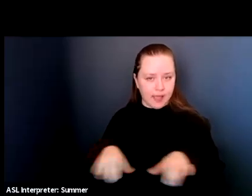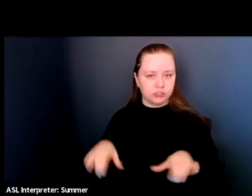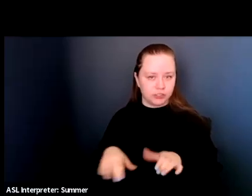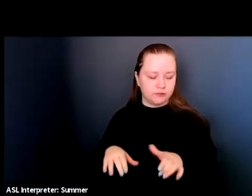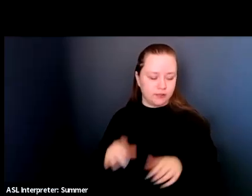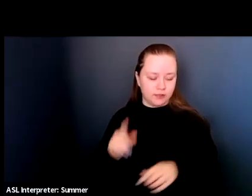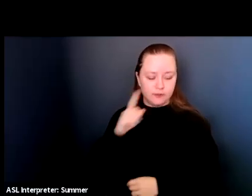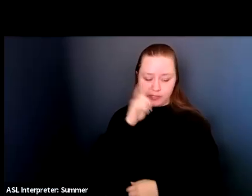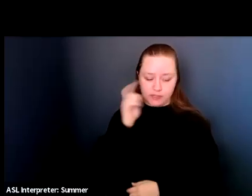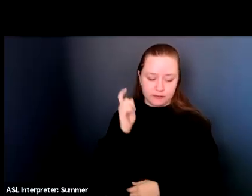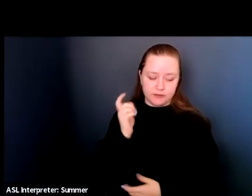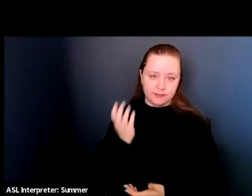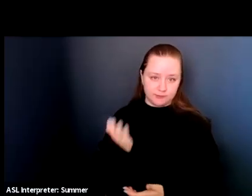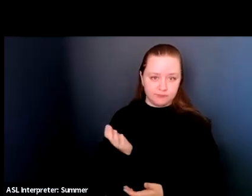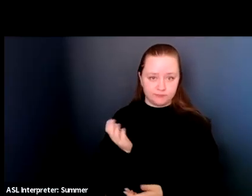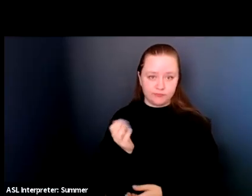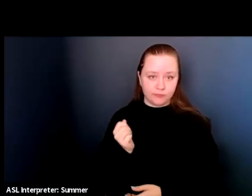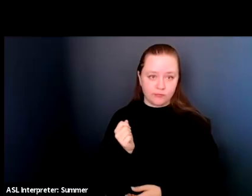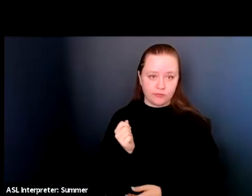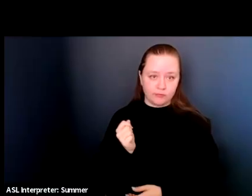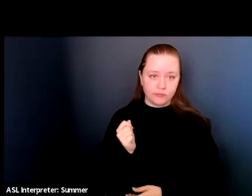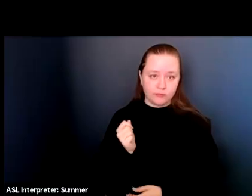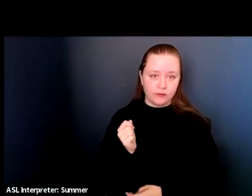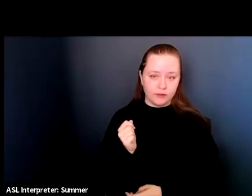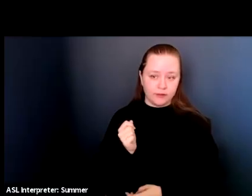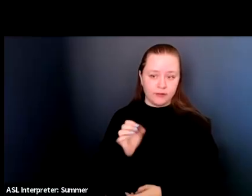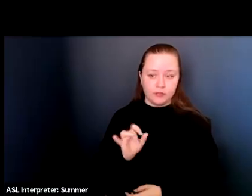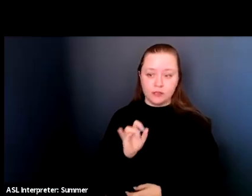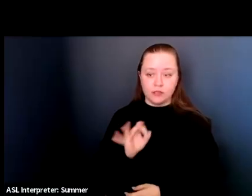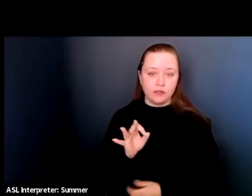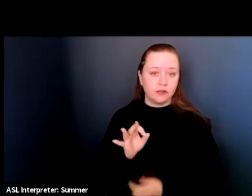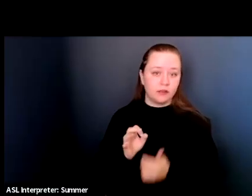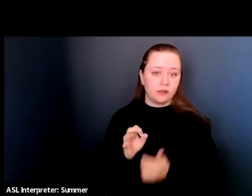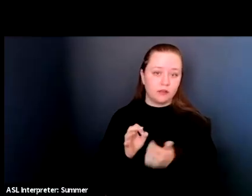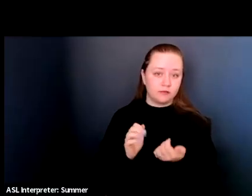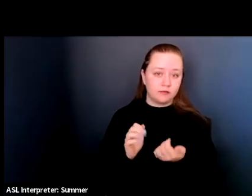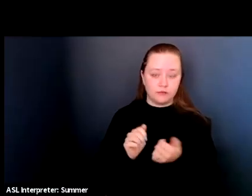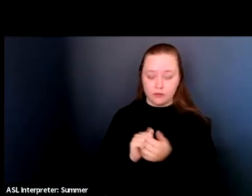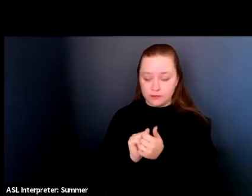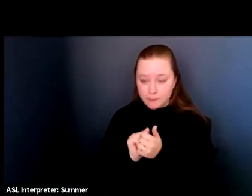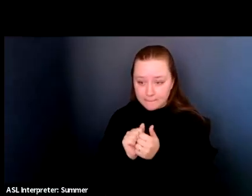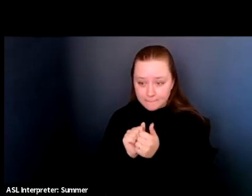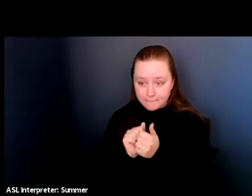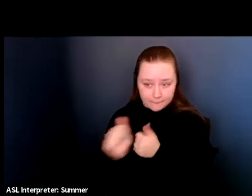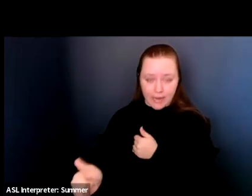it's, if it goes past normal level,